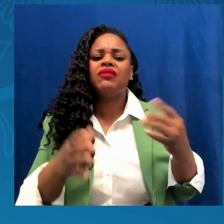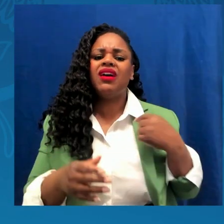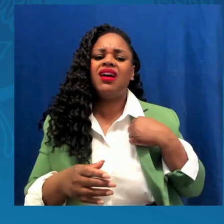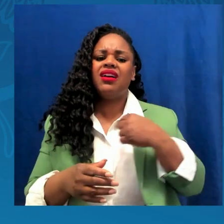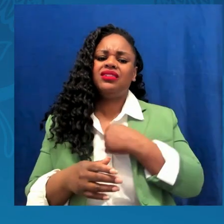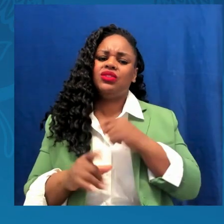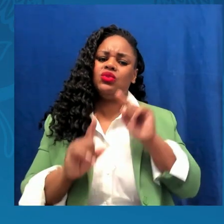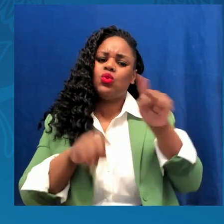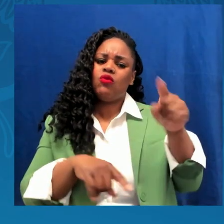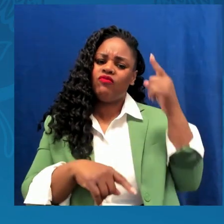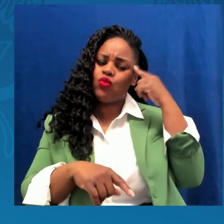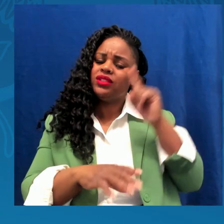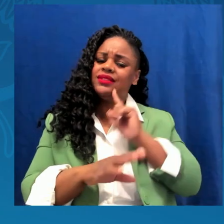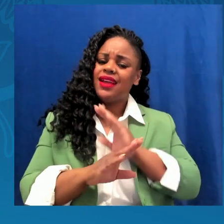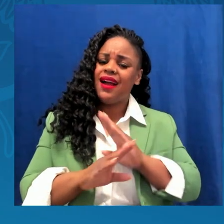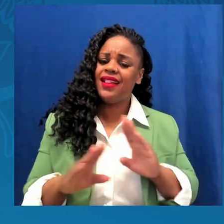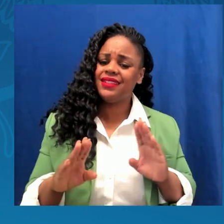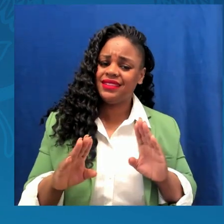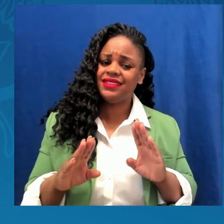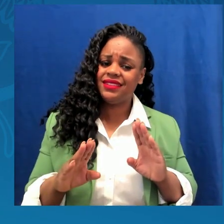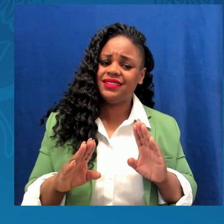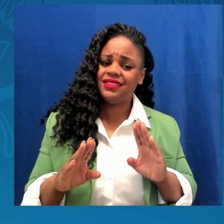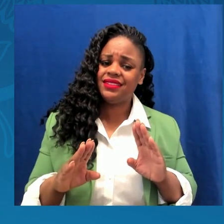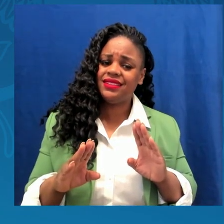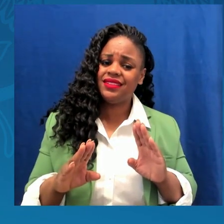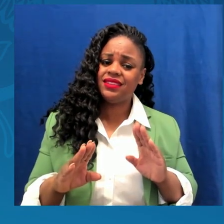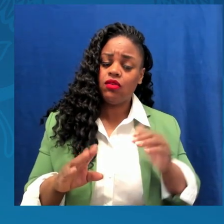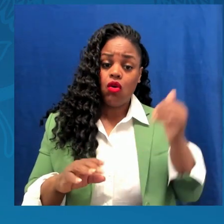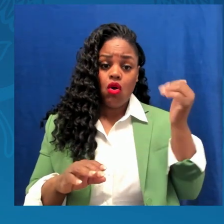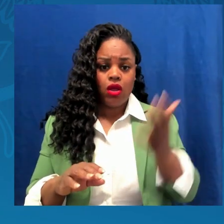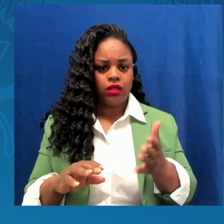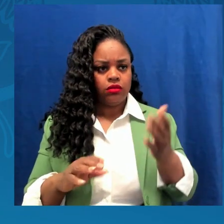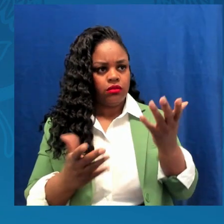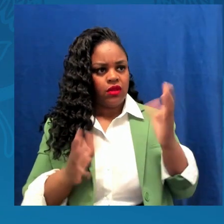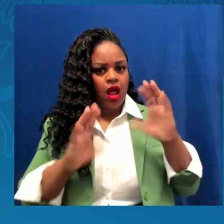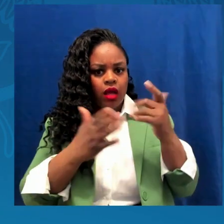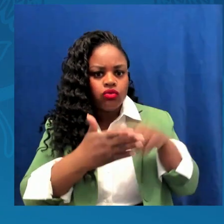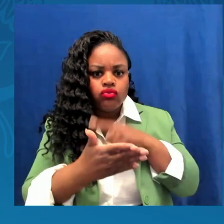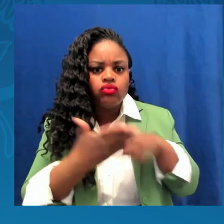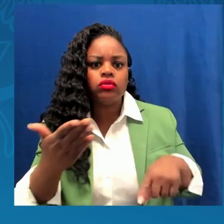They have caused classes to be canceled, dorms to be locked down and communities of faith